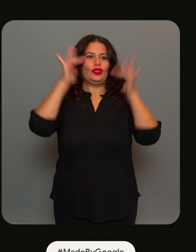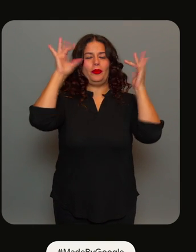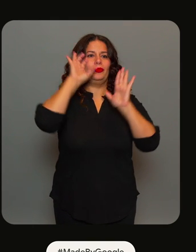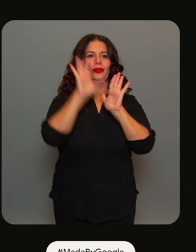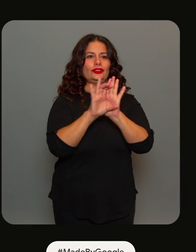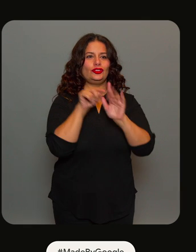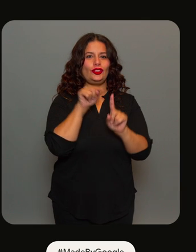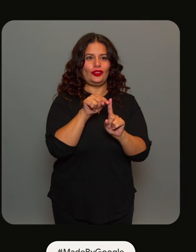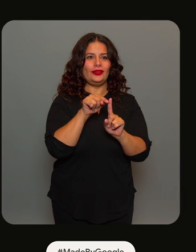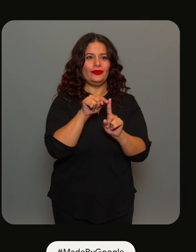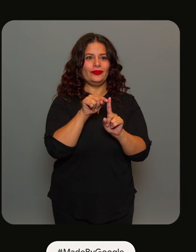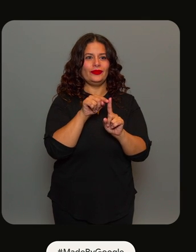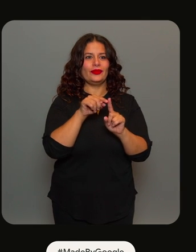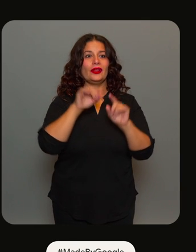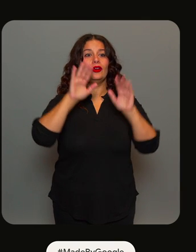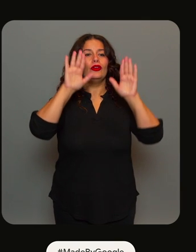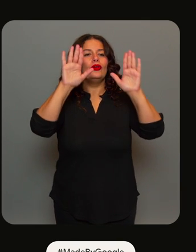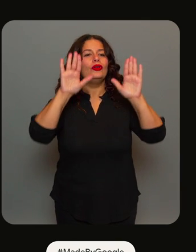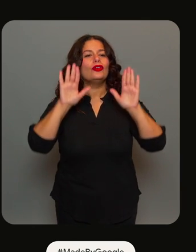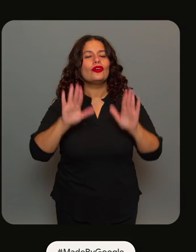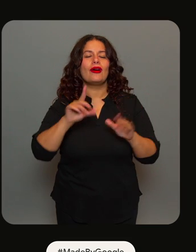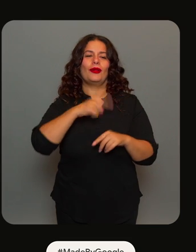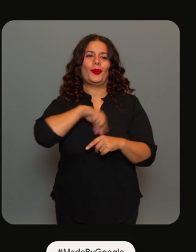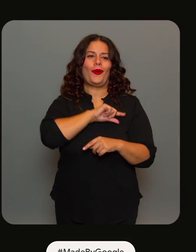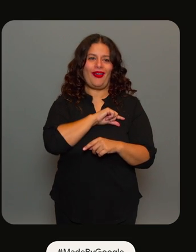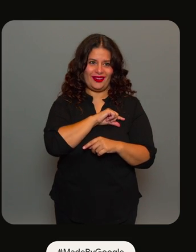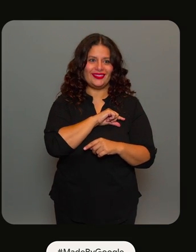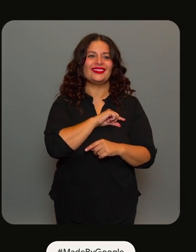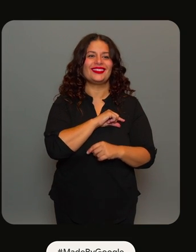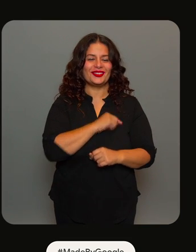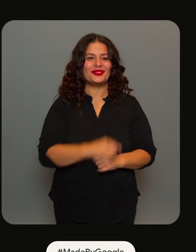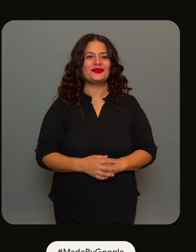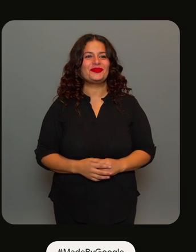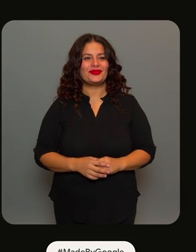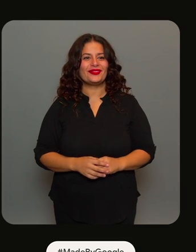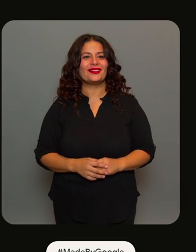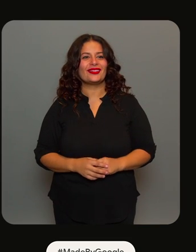So you get great zoom quality, even between the two cameras.